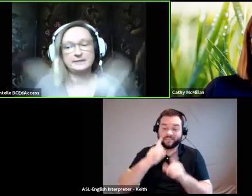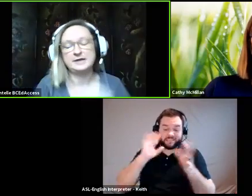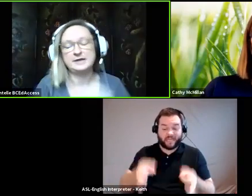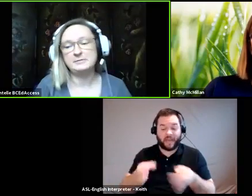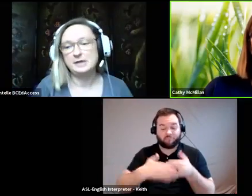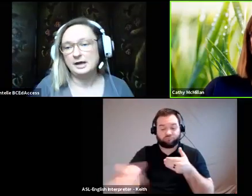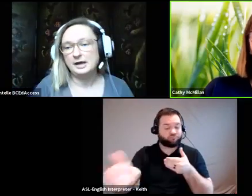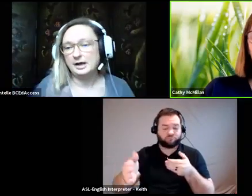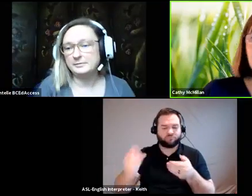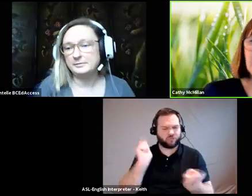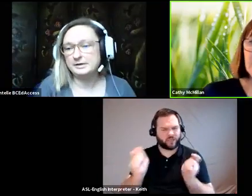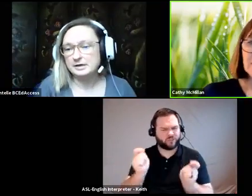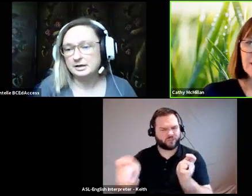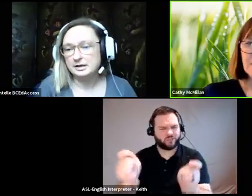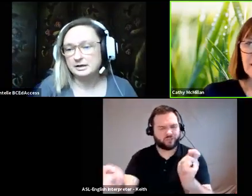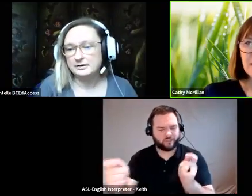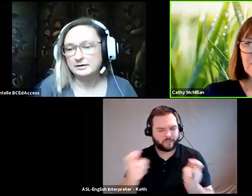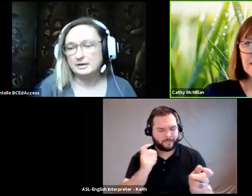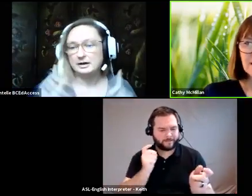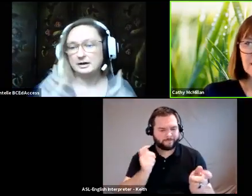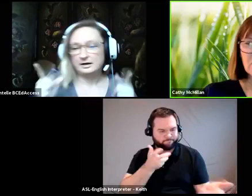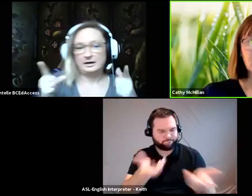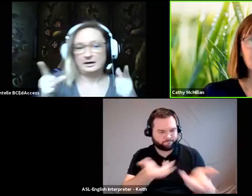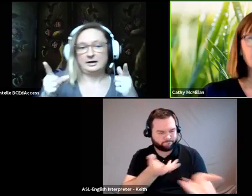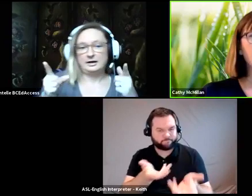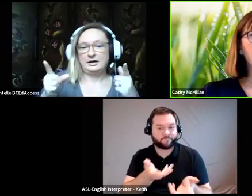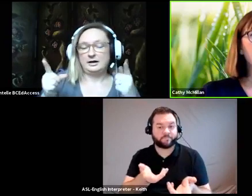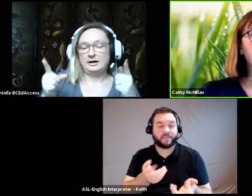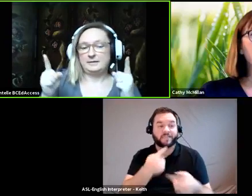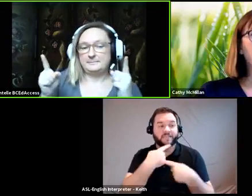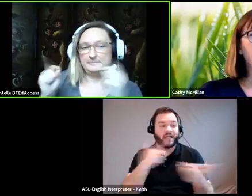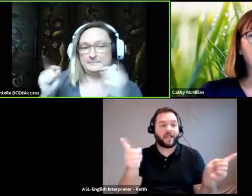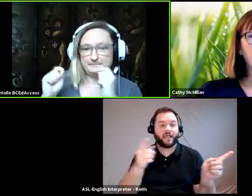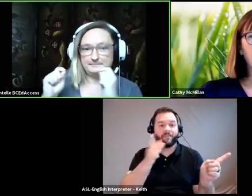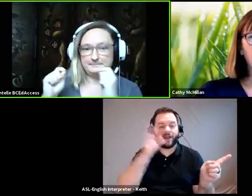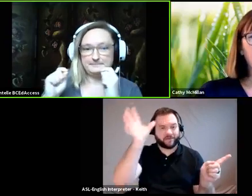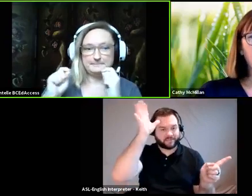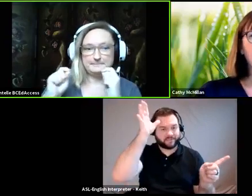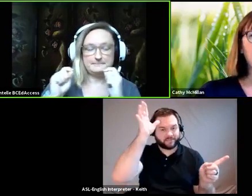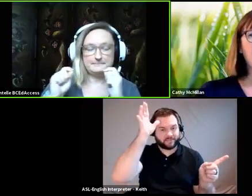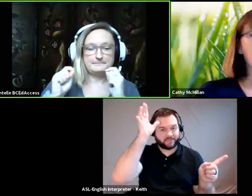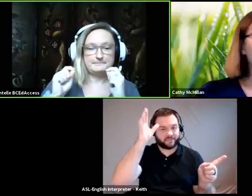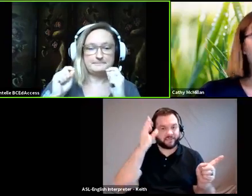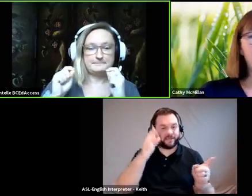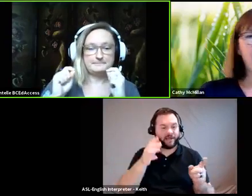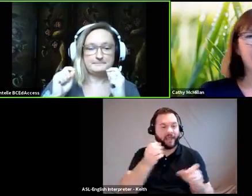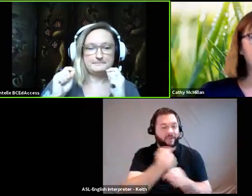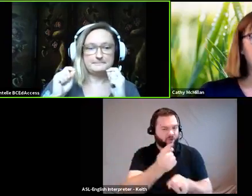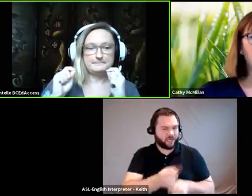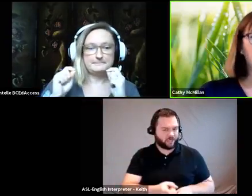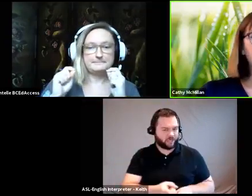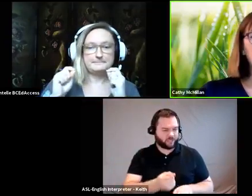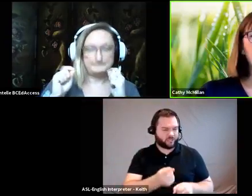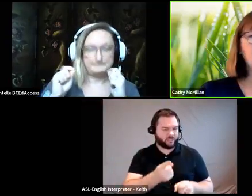it's all it moves and it flows through and it flows throughout our lifetime. I always tell parents I always tell parents to make your decisions up.